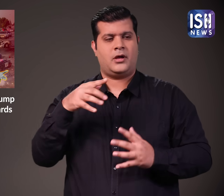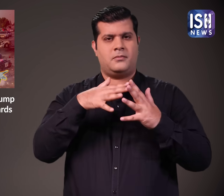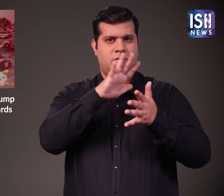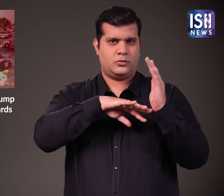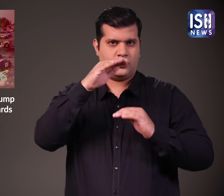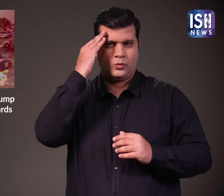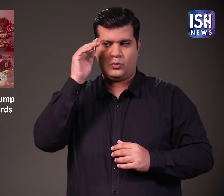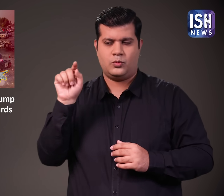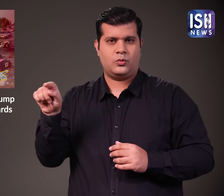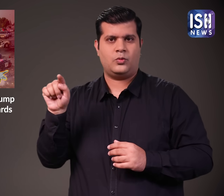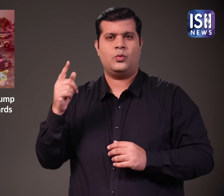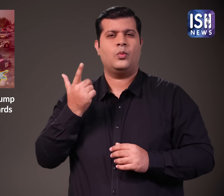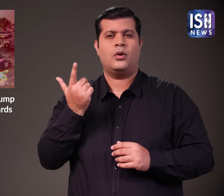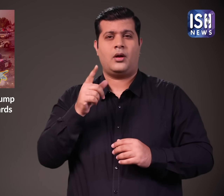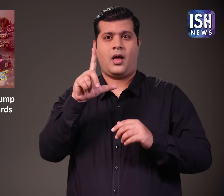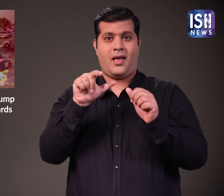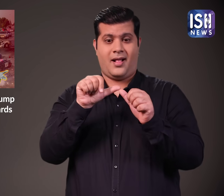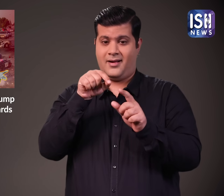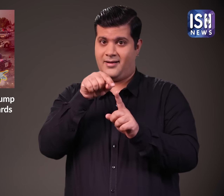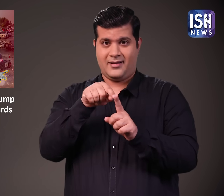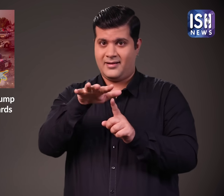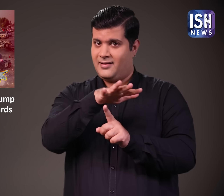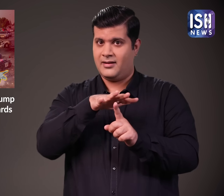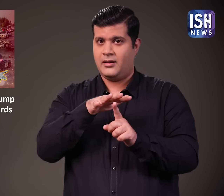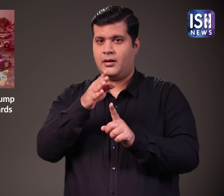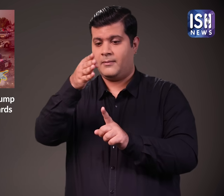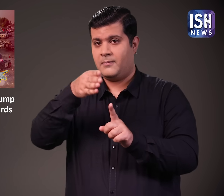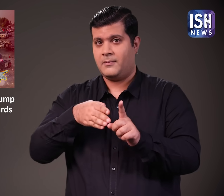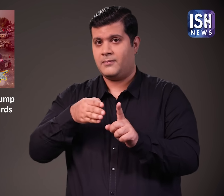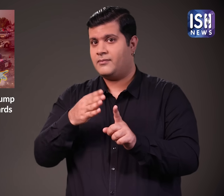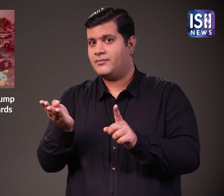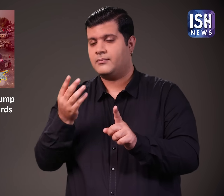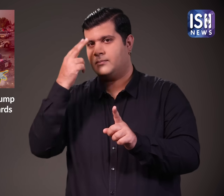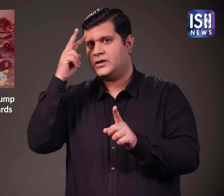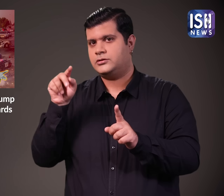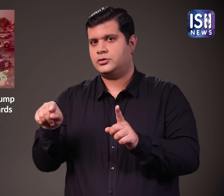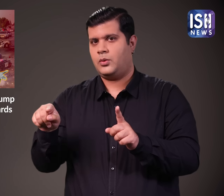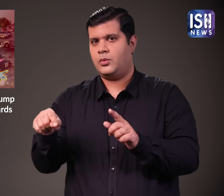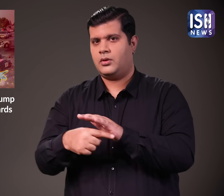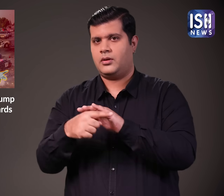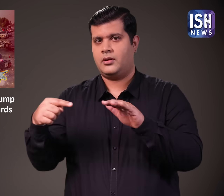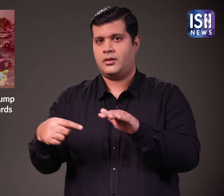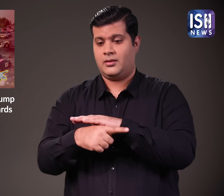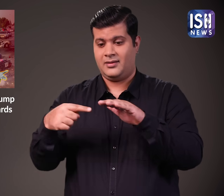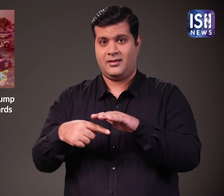Los Angeles is relatively near the Mexico border, due to which a lot of illegal immigrants enter there.